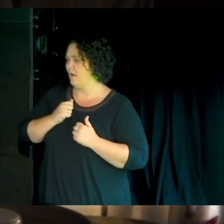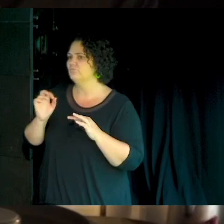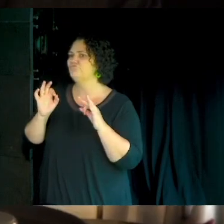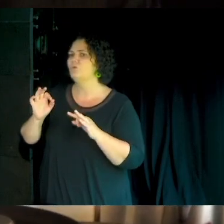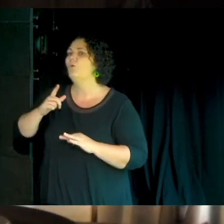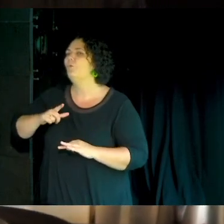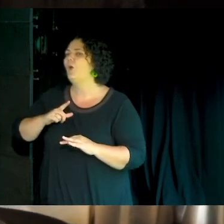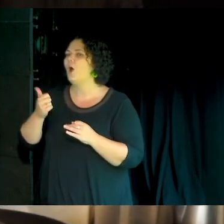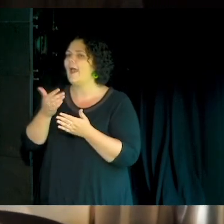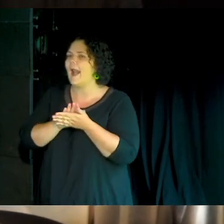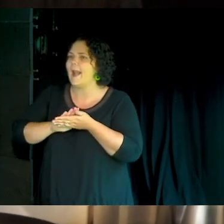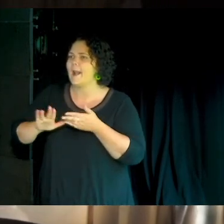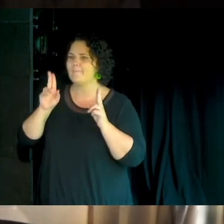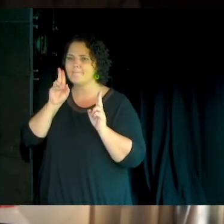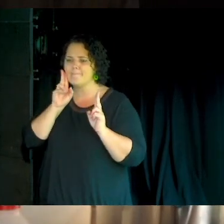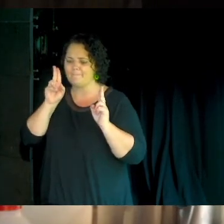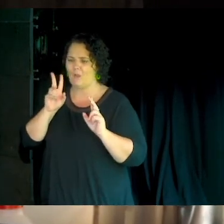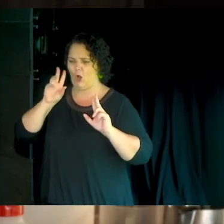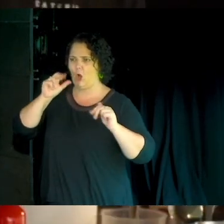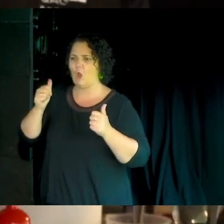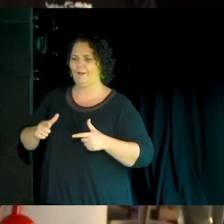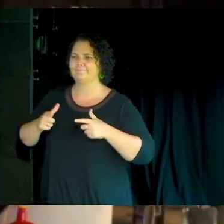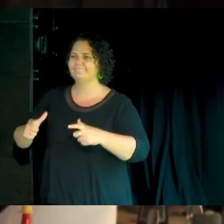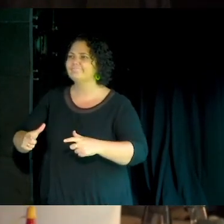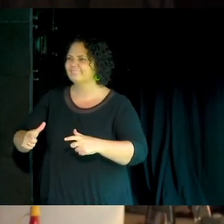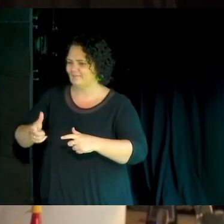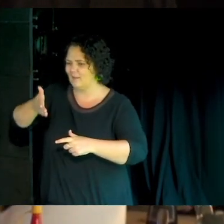still have a good presentation while putting on the plate it's just giving a good crack